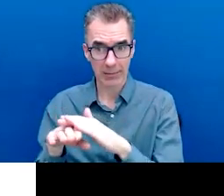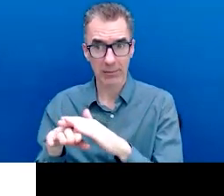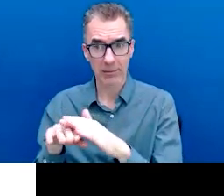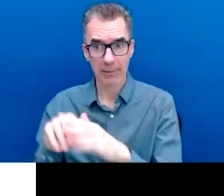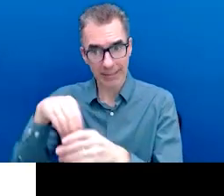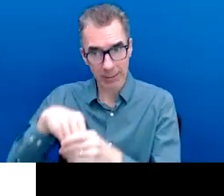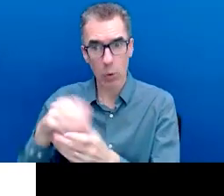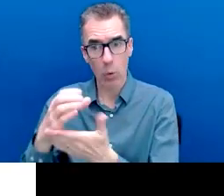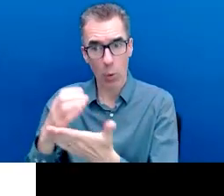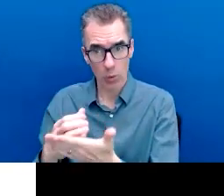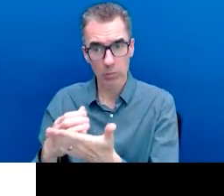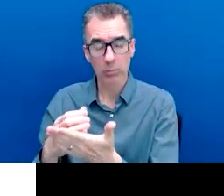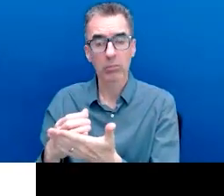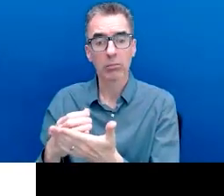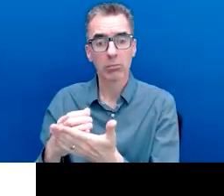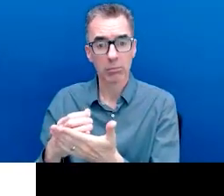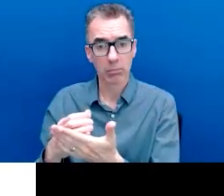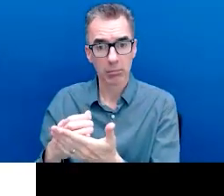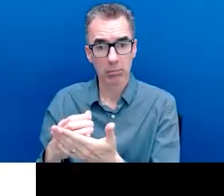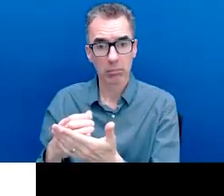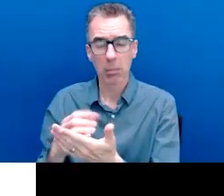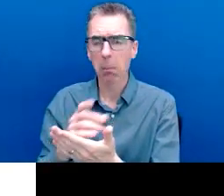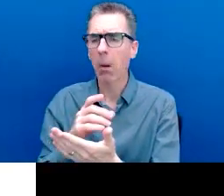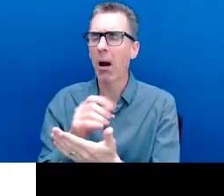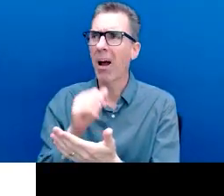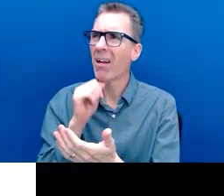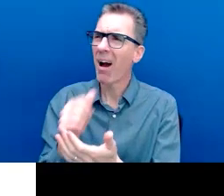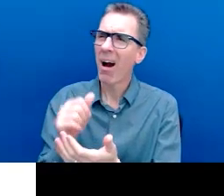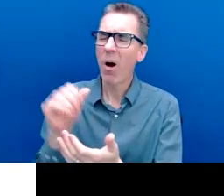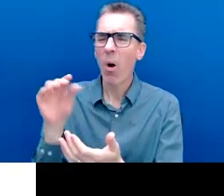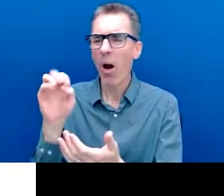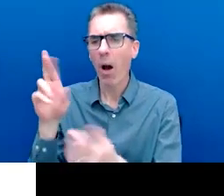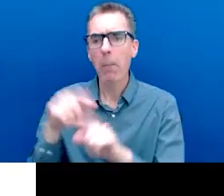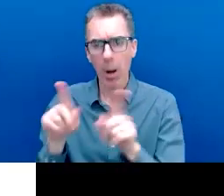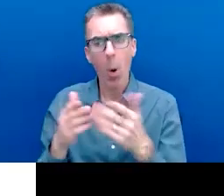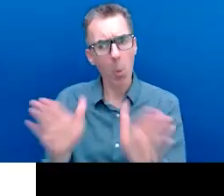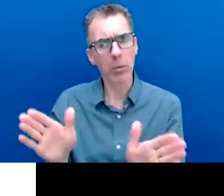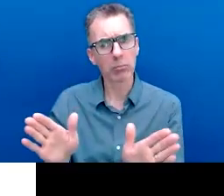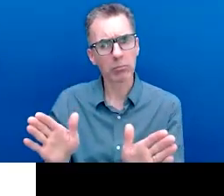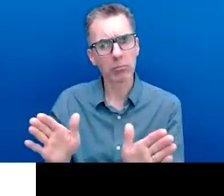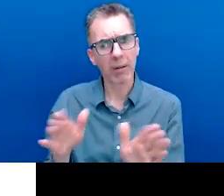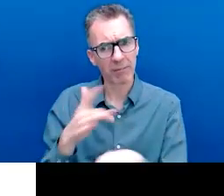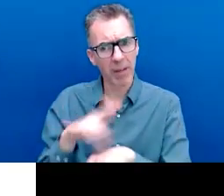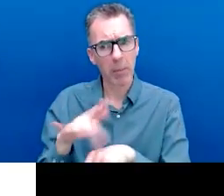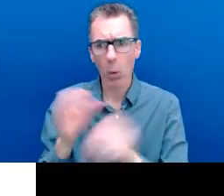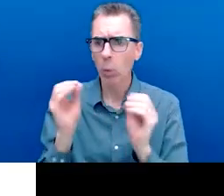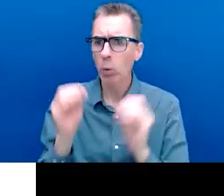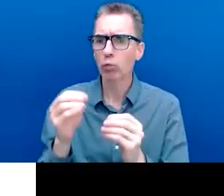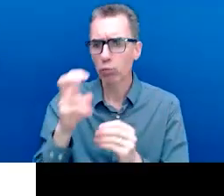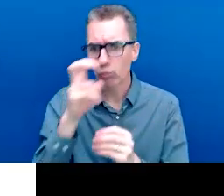which are not fully OER, but they are openly available. There's no restrictions on sharing them, printing them out